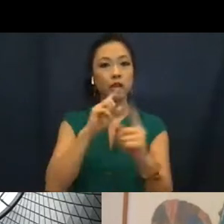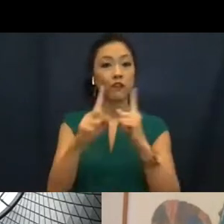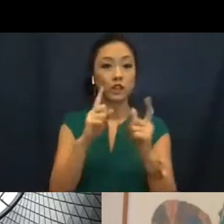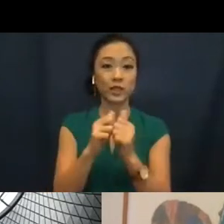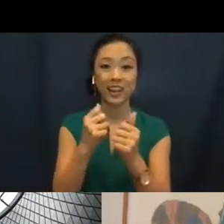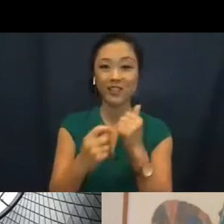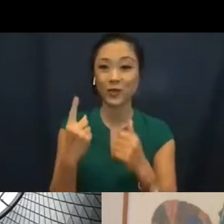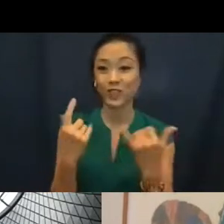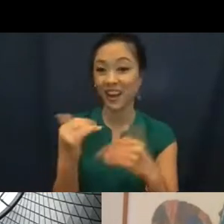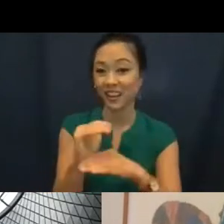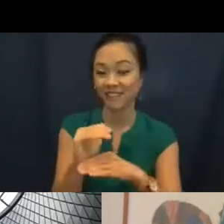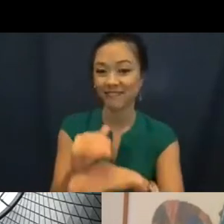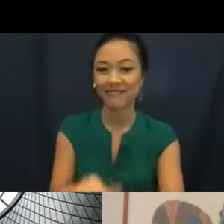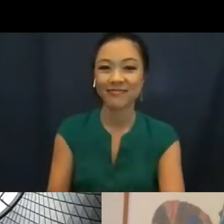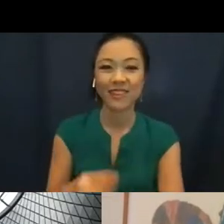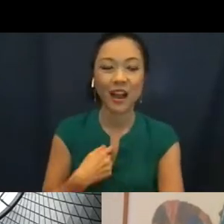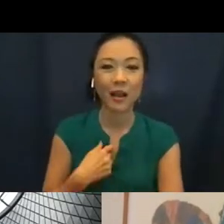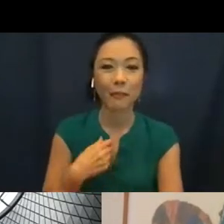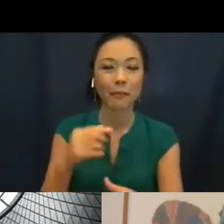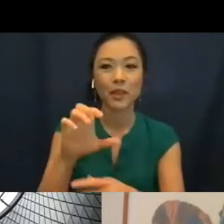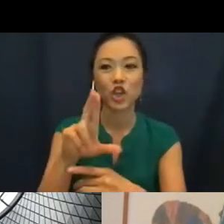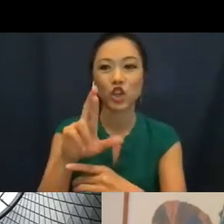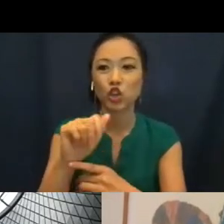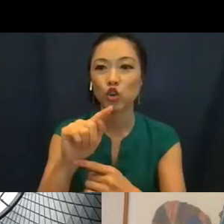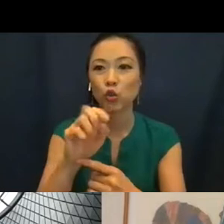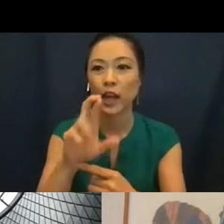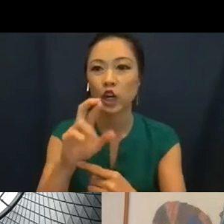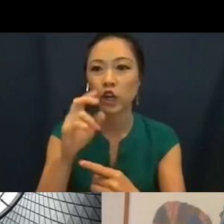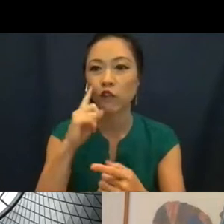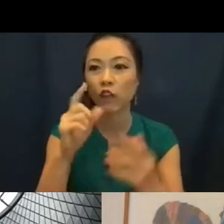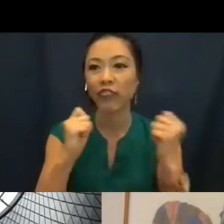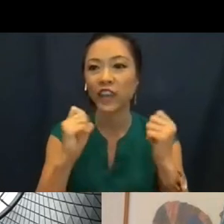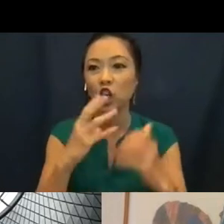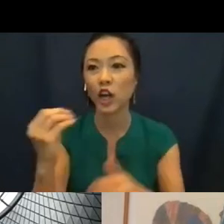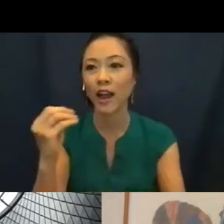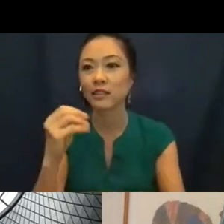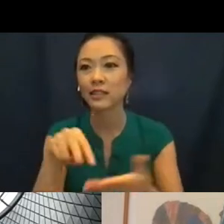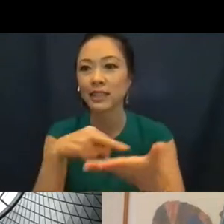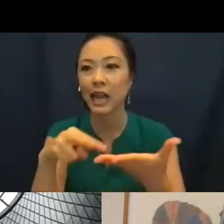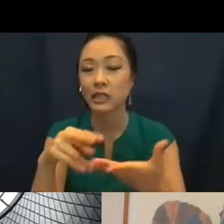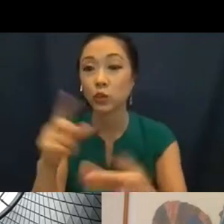I am the curator of theater and dance at EMPAC, which stands for Experimental Media and Performing